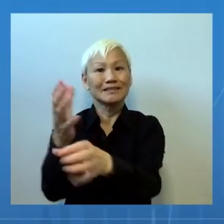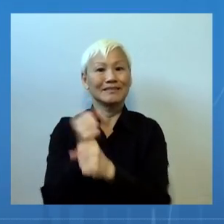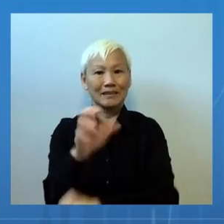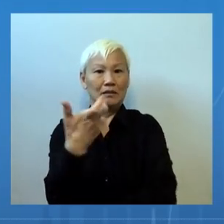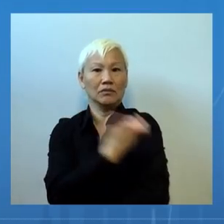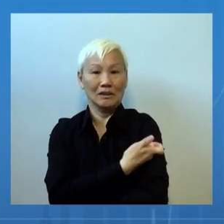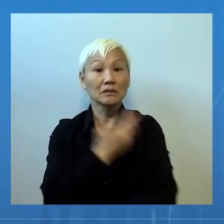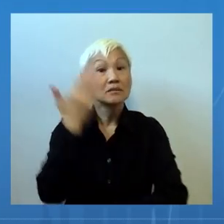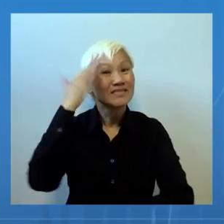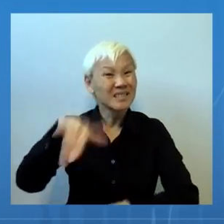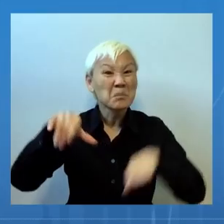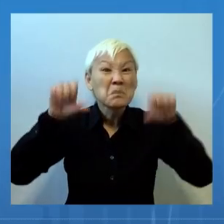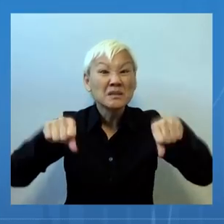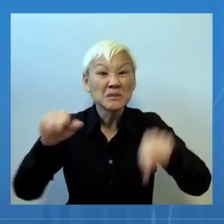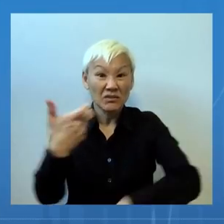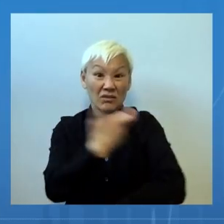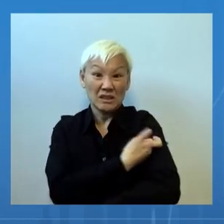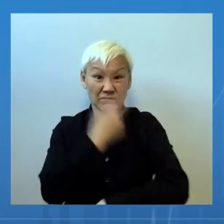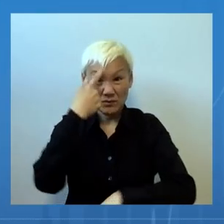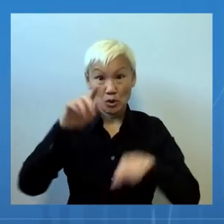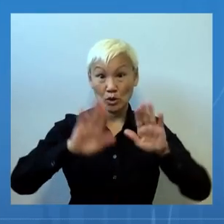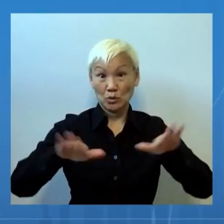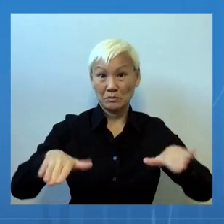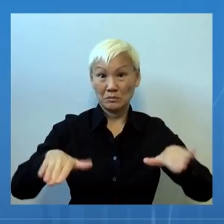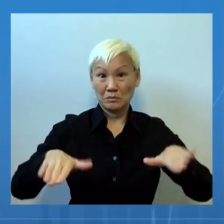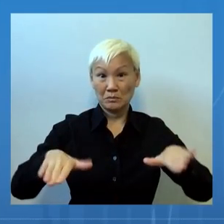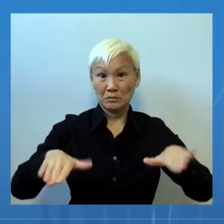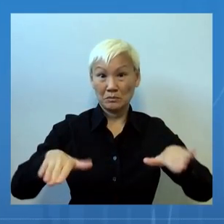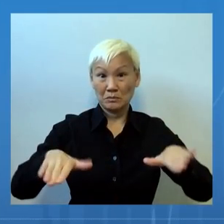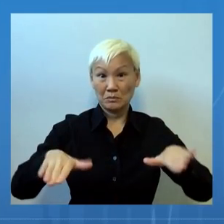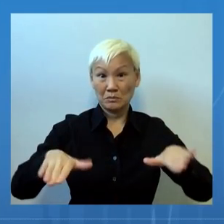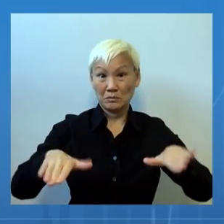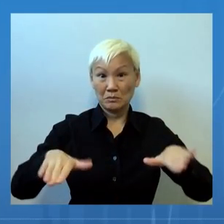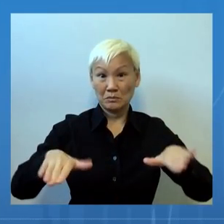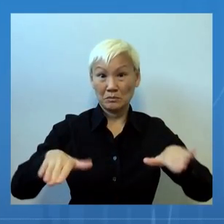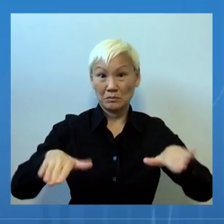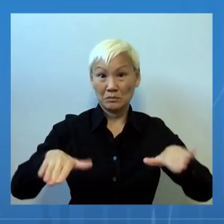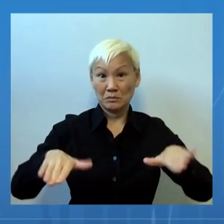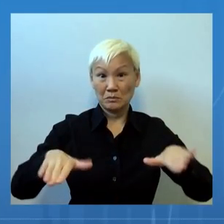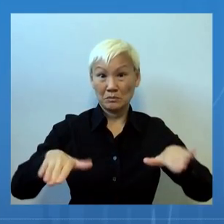will be a welcome relief for many families. And we also know parents will have a lot of questions,